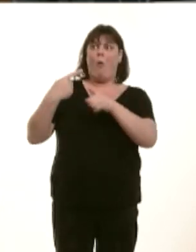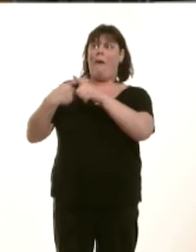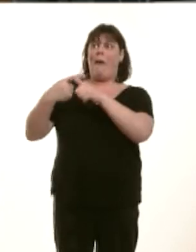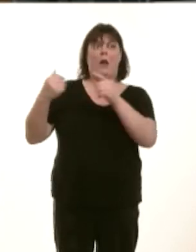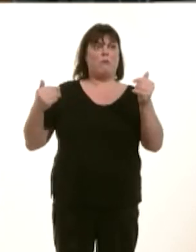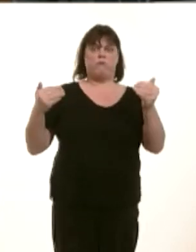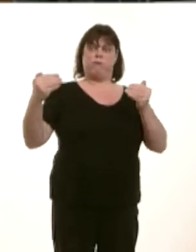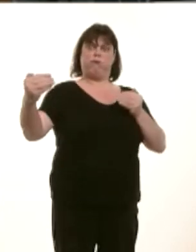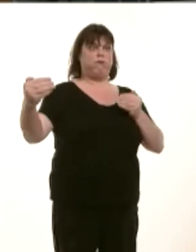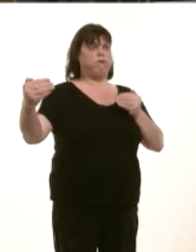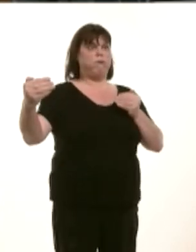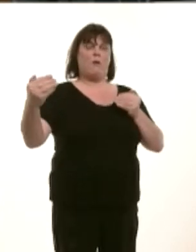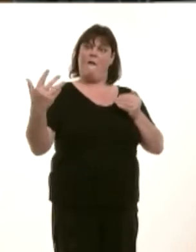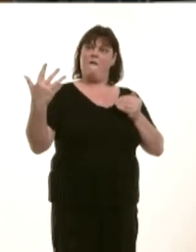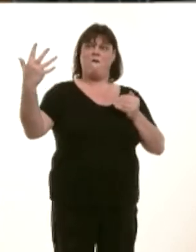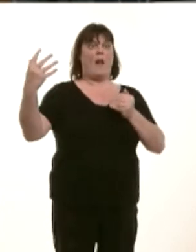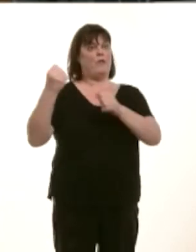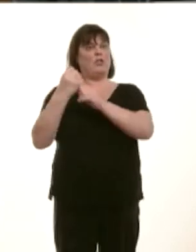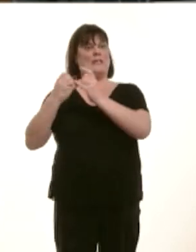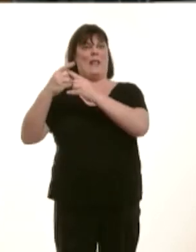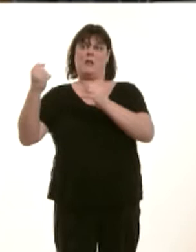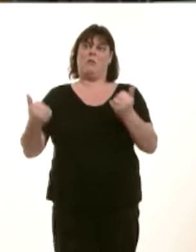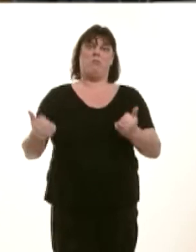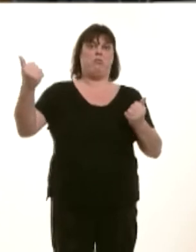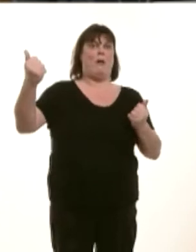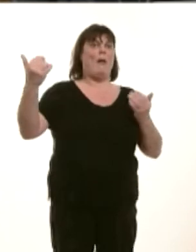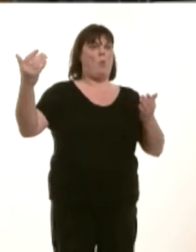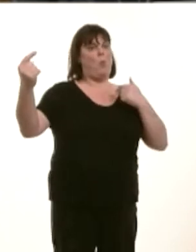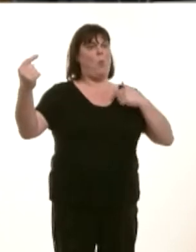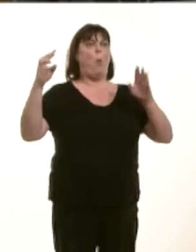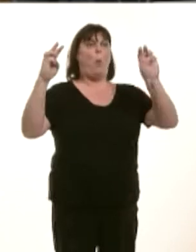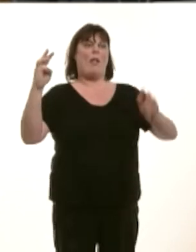five good GCSEs with England has been almost closed. Weíre in a good position this summer